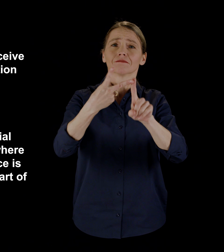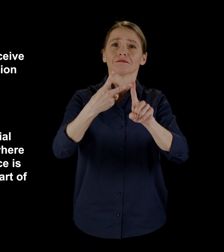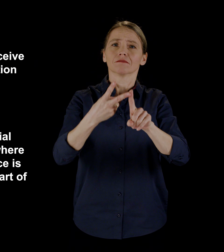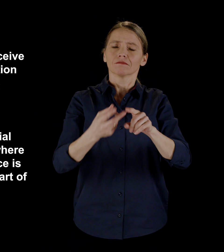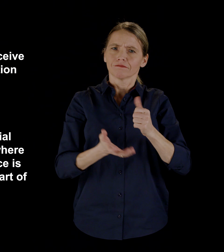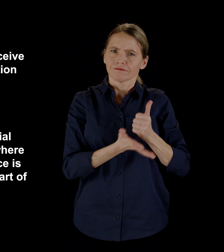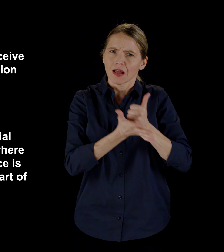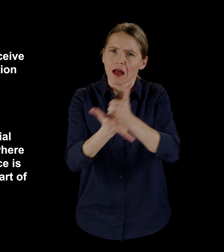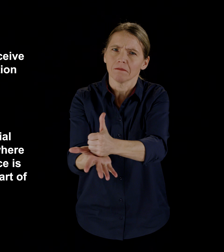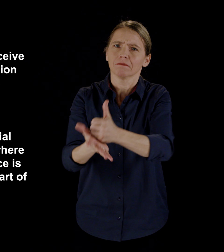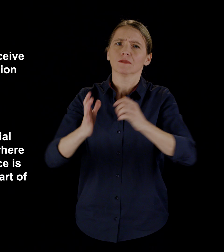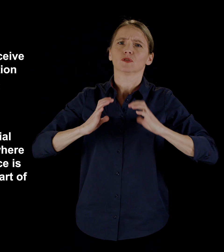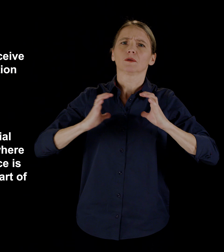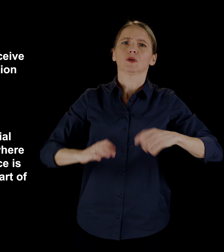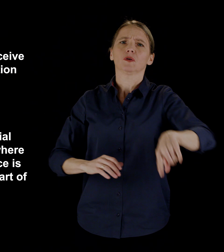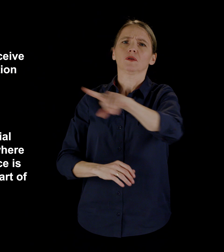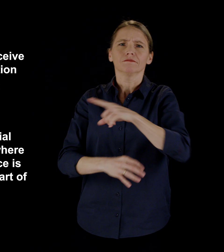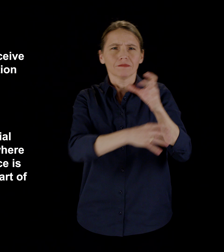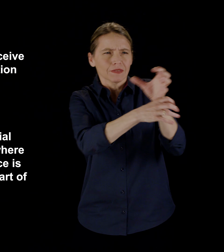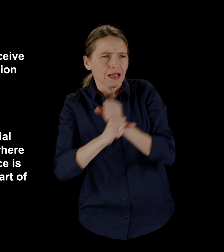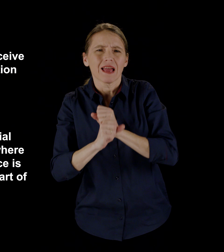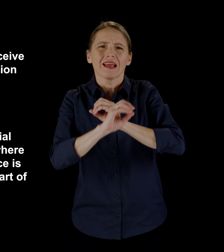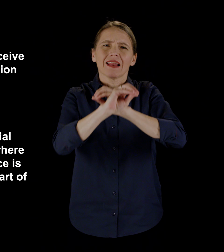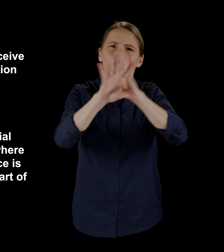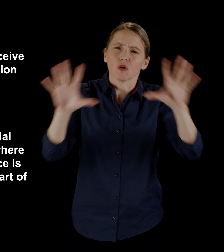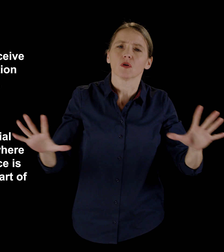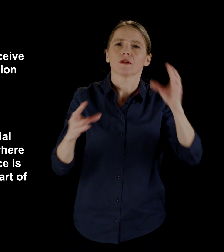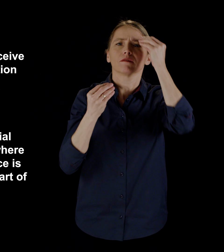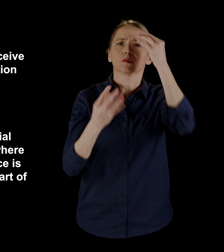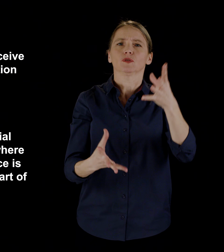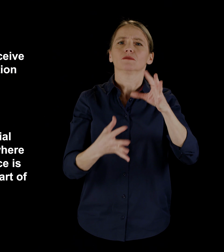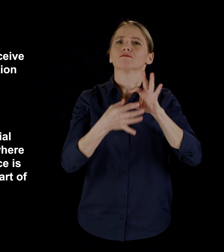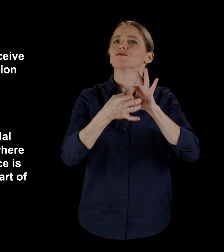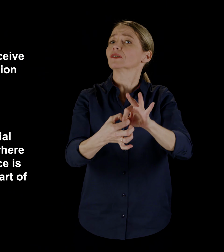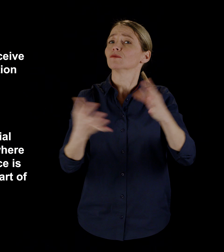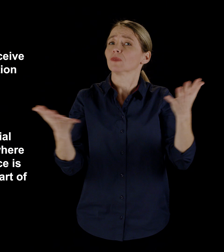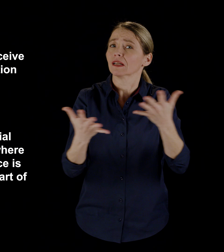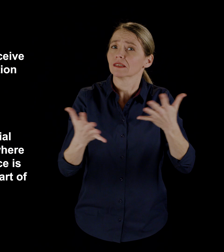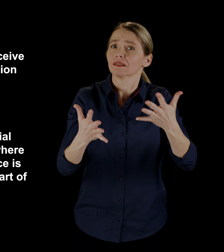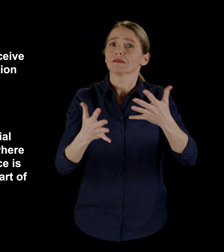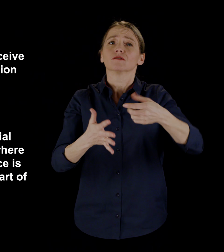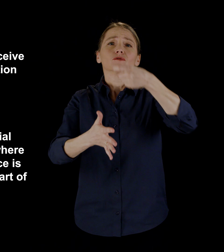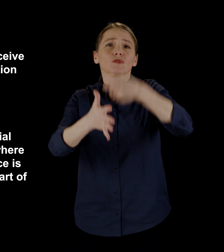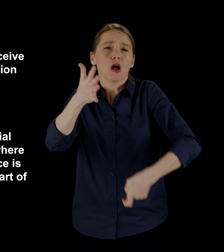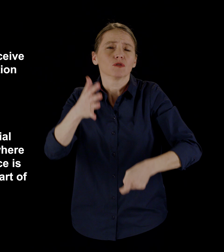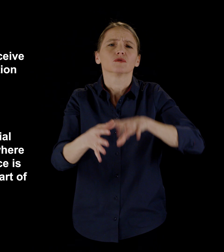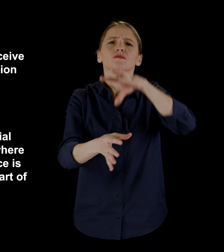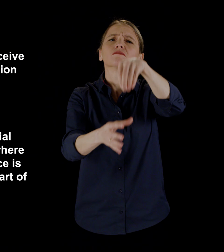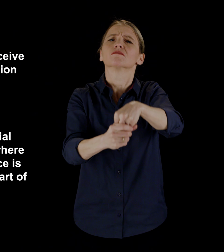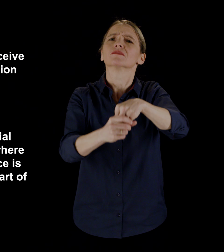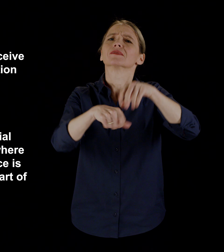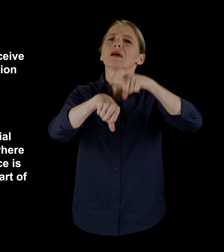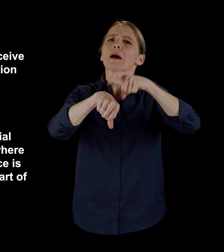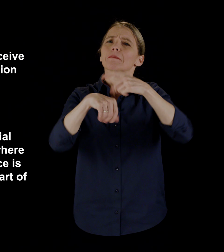2. It helps customers receive clear information about pricing, including limited time promotions